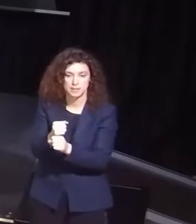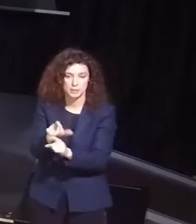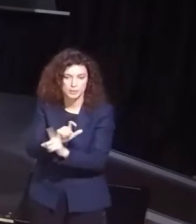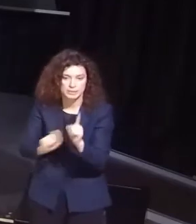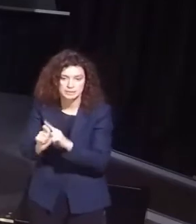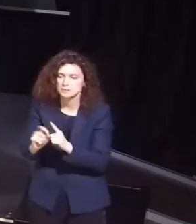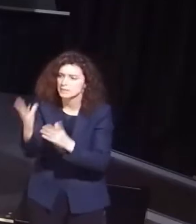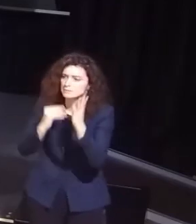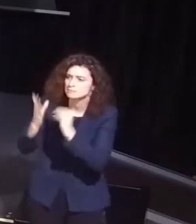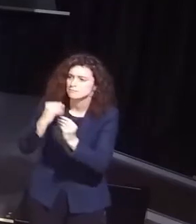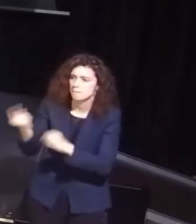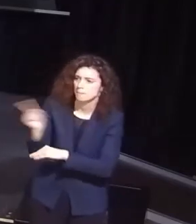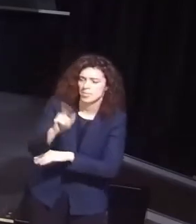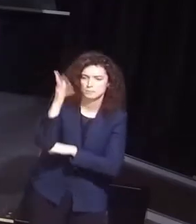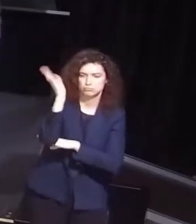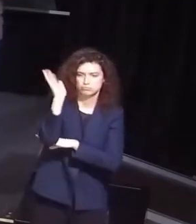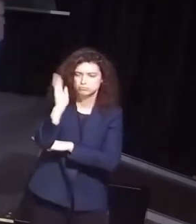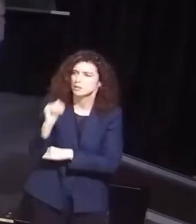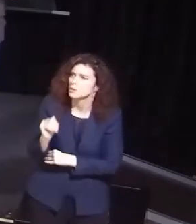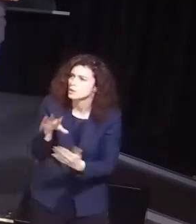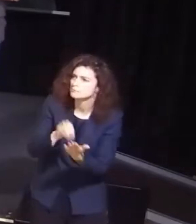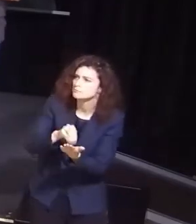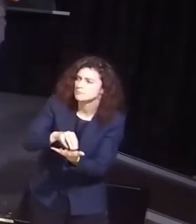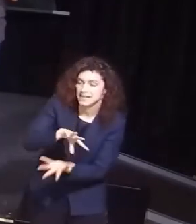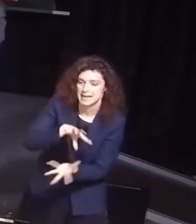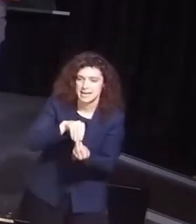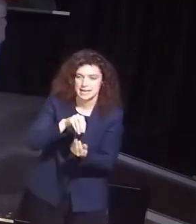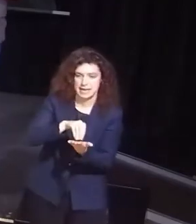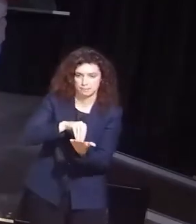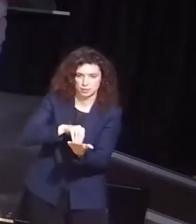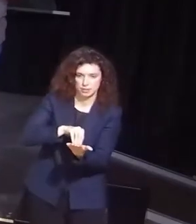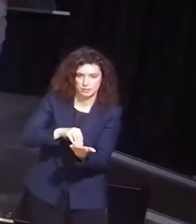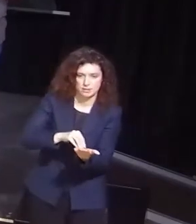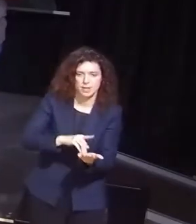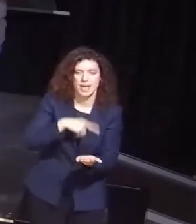We then capture those research insights and we use them to inform and frame